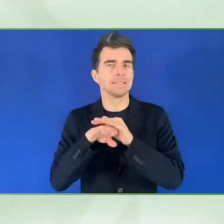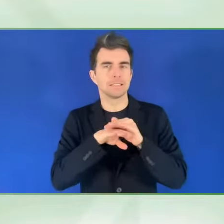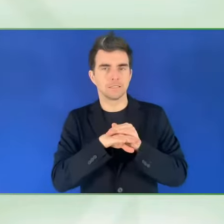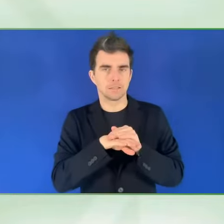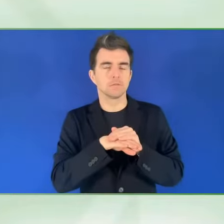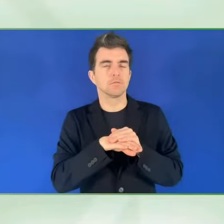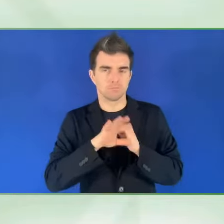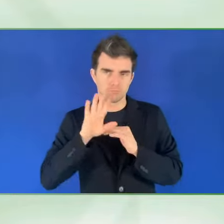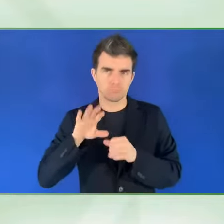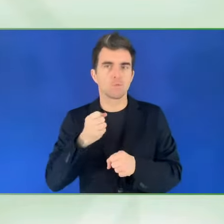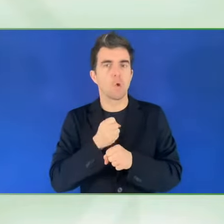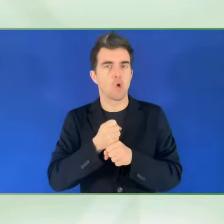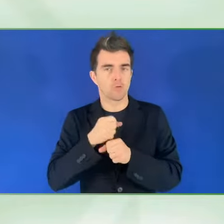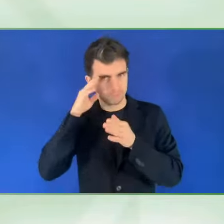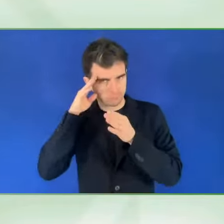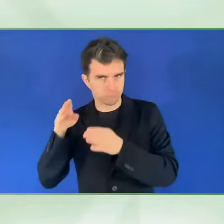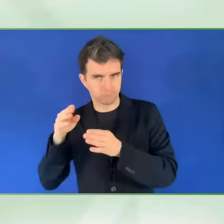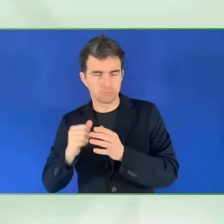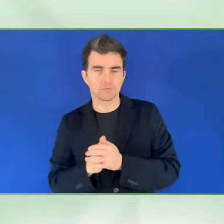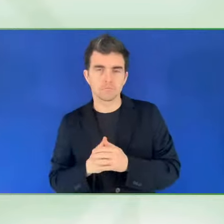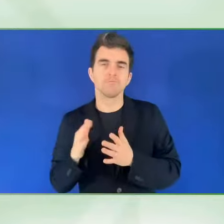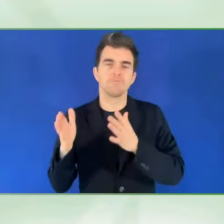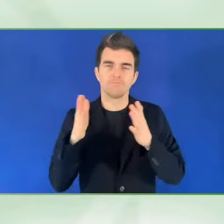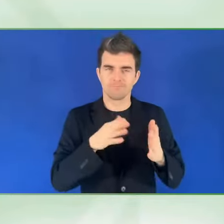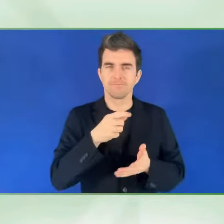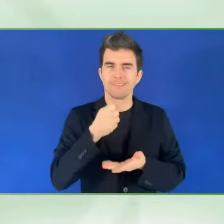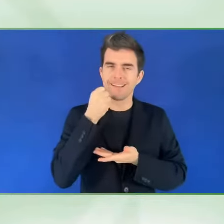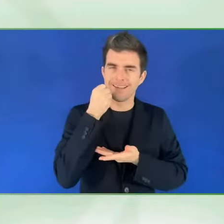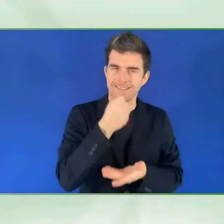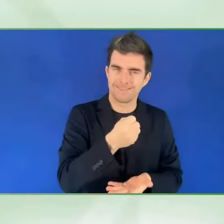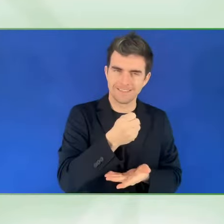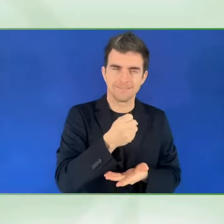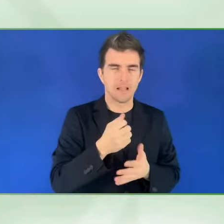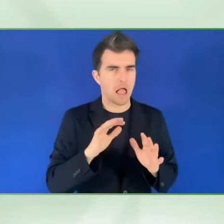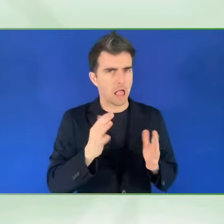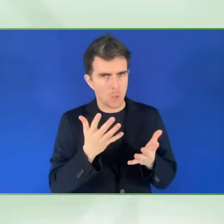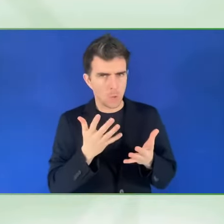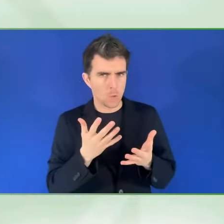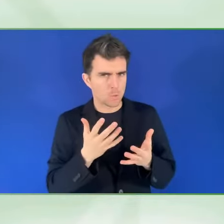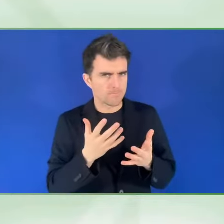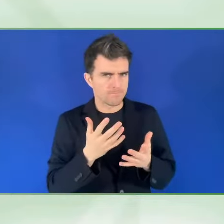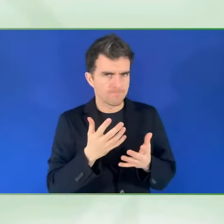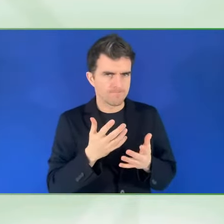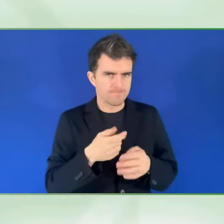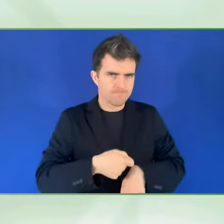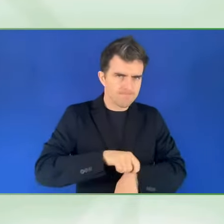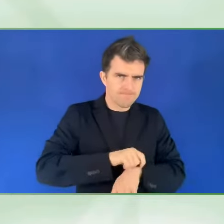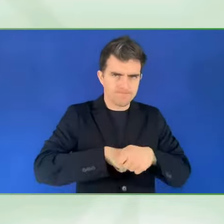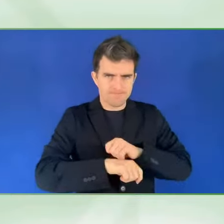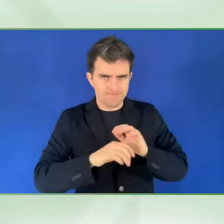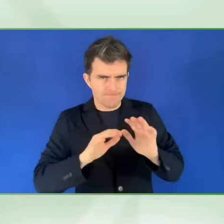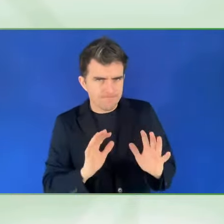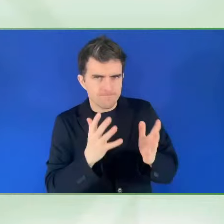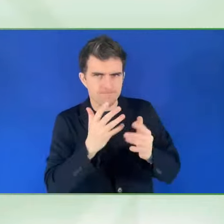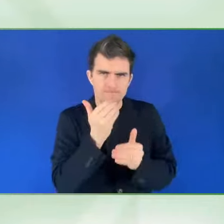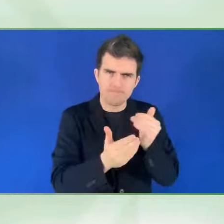That is why our whole team is educated to create innovative projects, so people with disabilities have their cultural rights guaranteed. Now, our cultural project coordinator will explain a bit more about what we are doing now. Thank you for your attention. Hi, good afternoon. Guten tag, is that correct? As Claudia says, I am Natalia, I have brown skin, black care, and I wearing a white sweater.